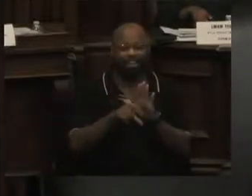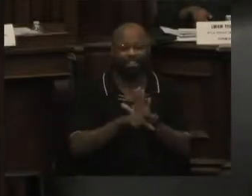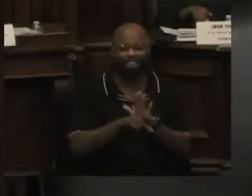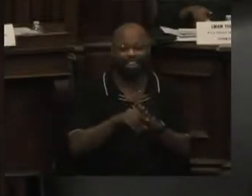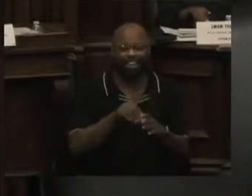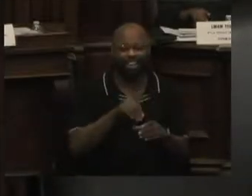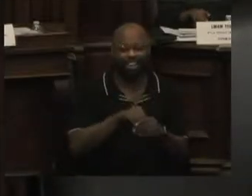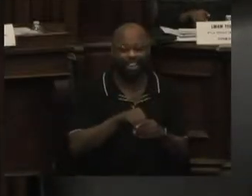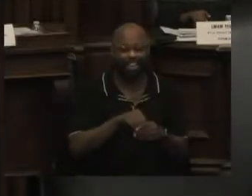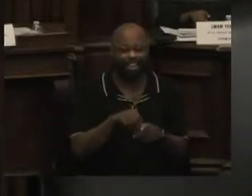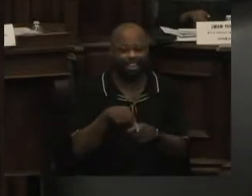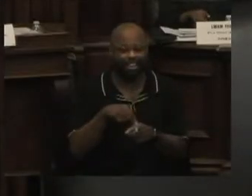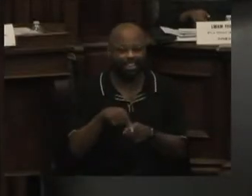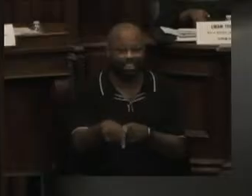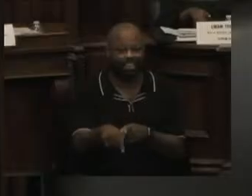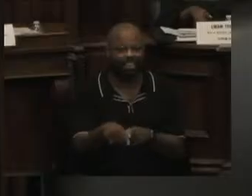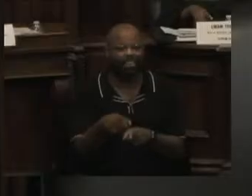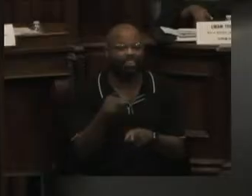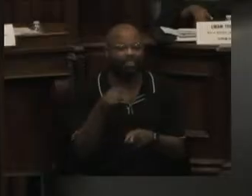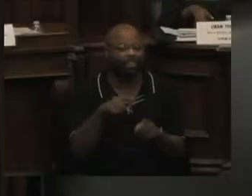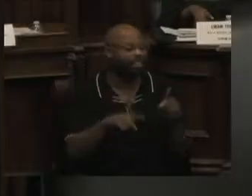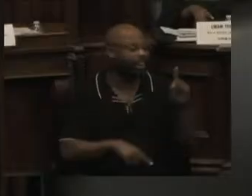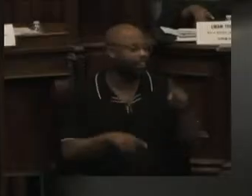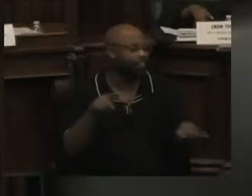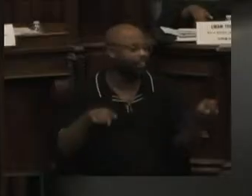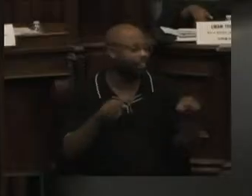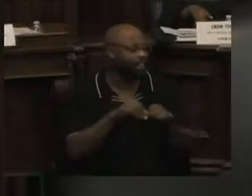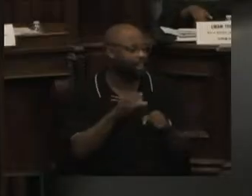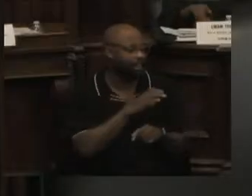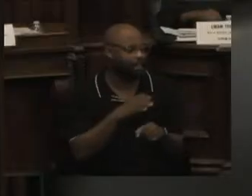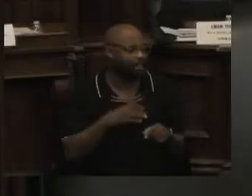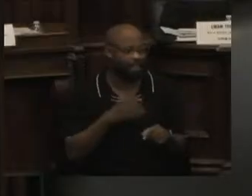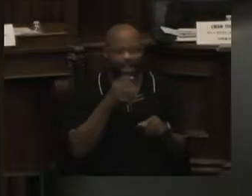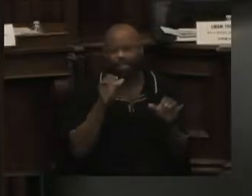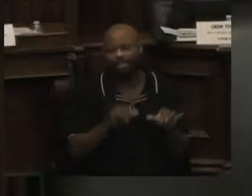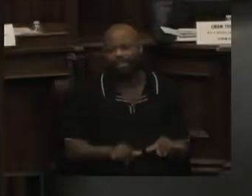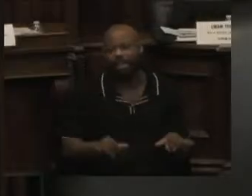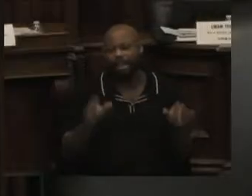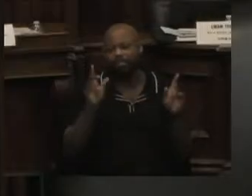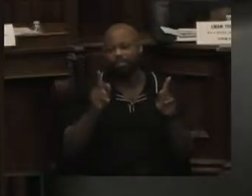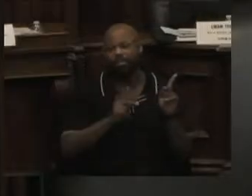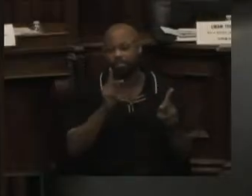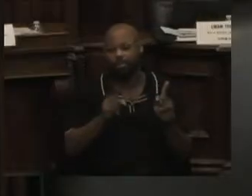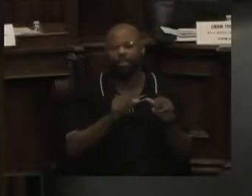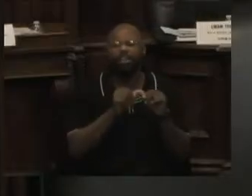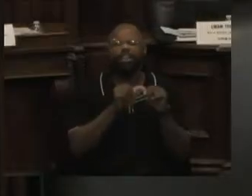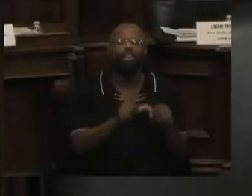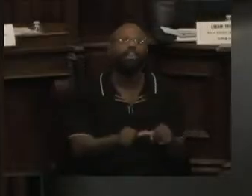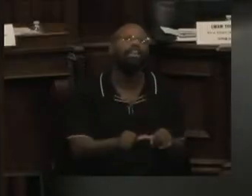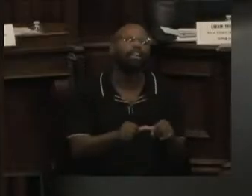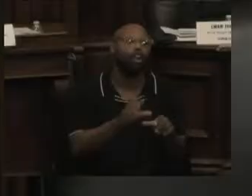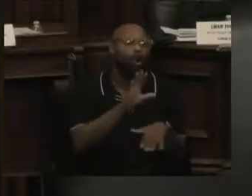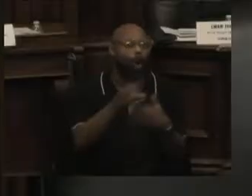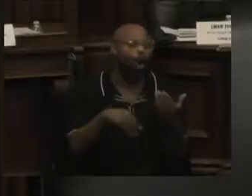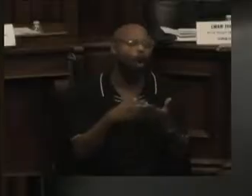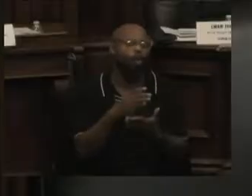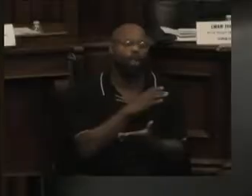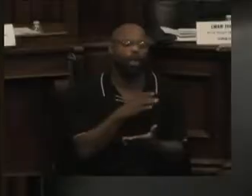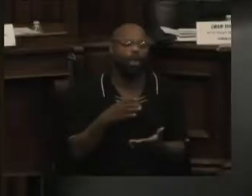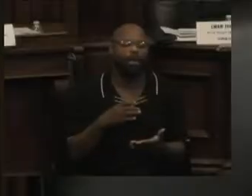lot of background in what we're doing. So we need a diversity